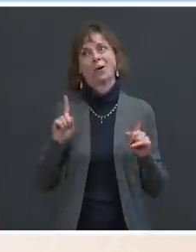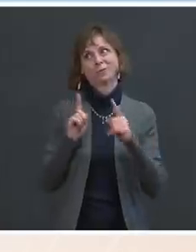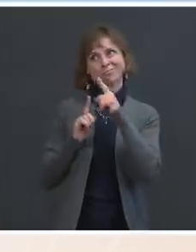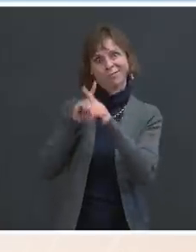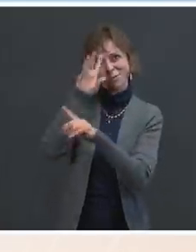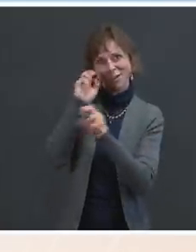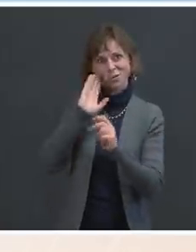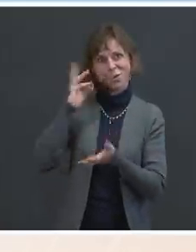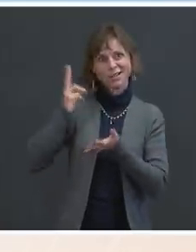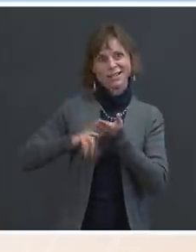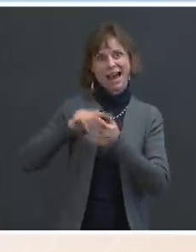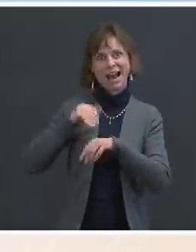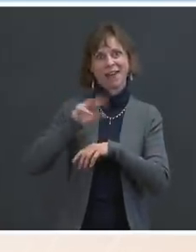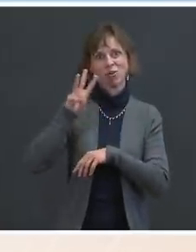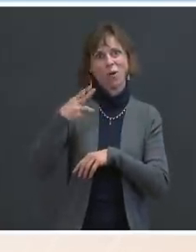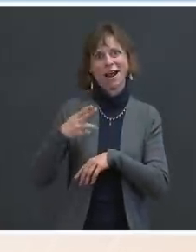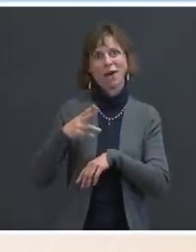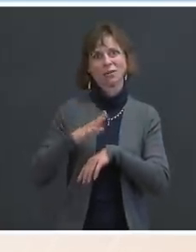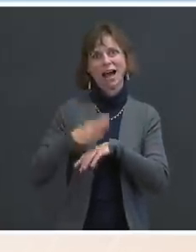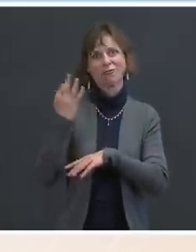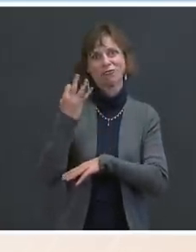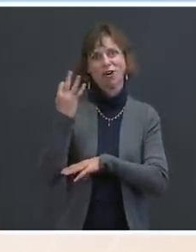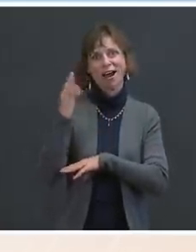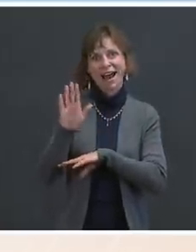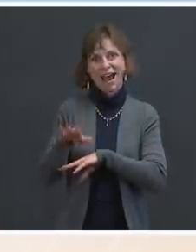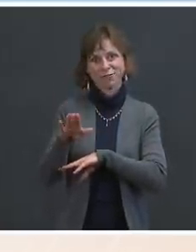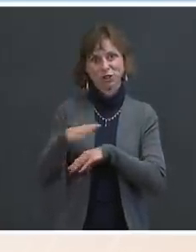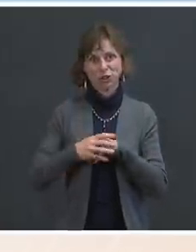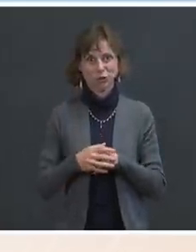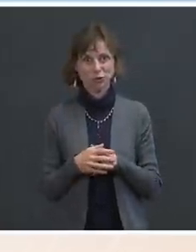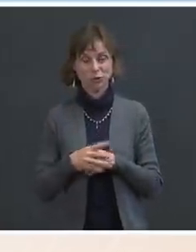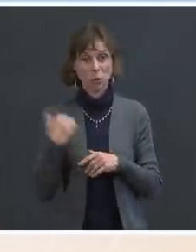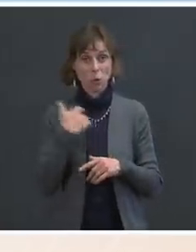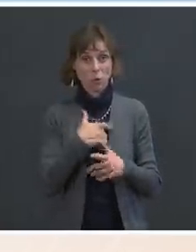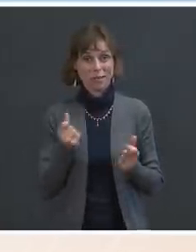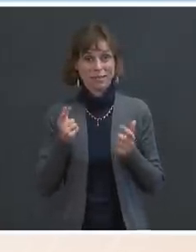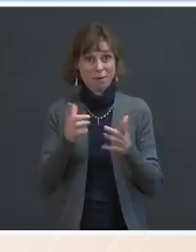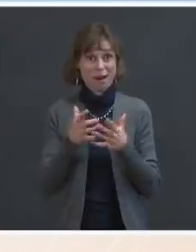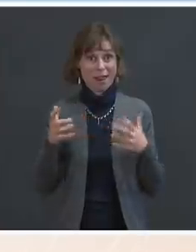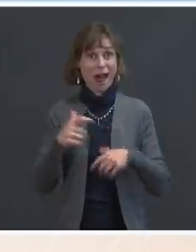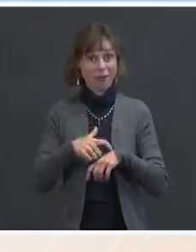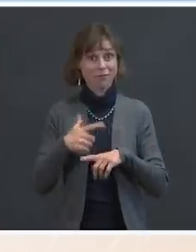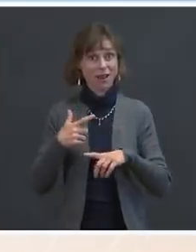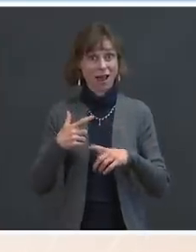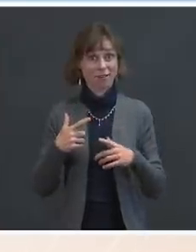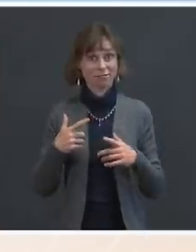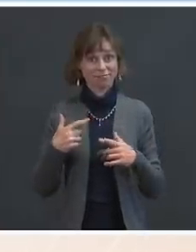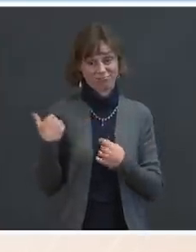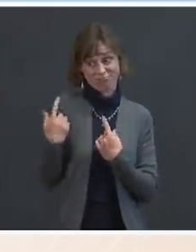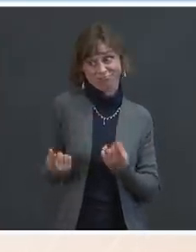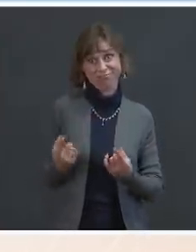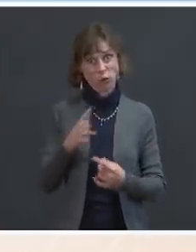at the White House on Friday afternoon. We've spent a lot of time, of course, from the podium talking about the mechanics of how a bill becomes a law,